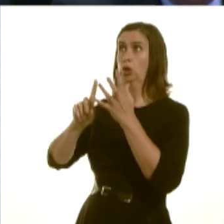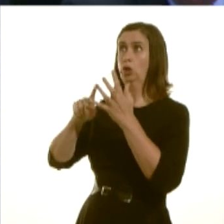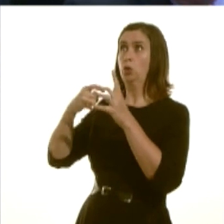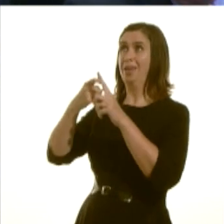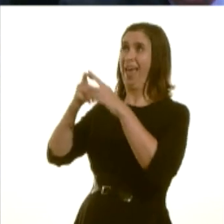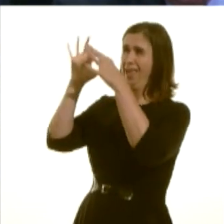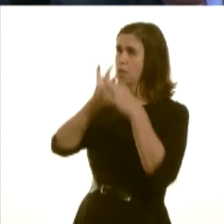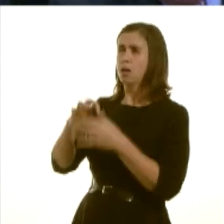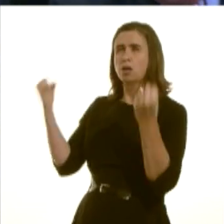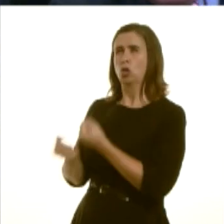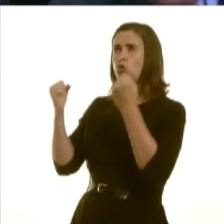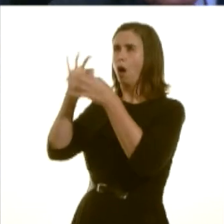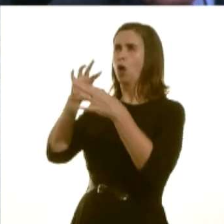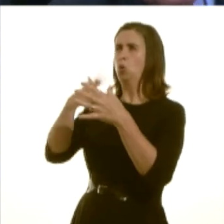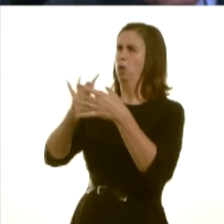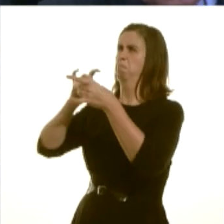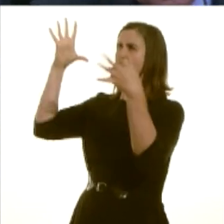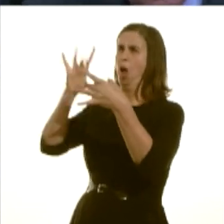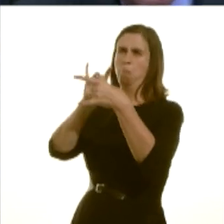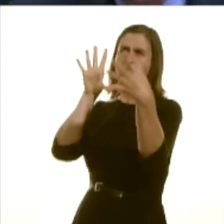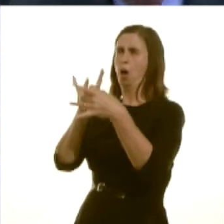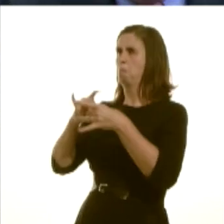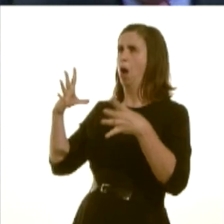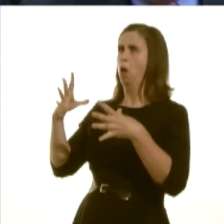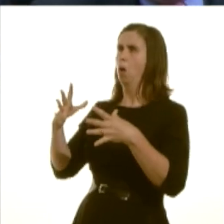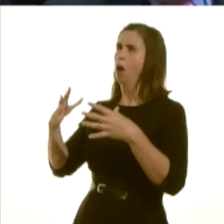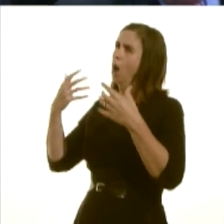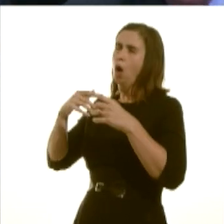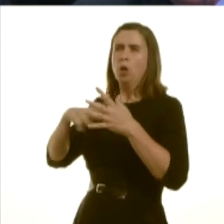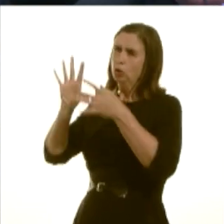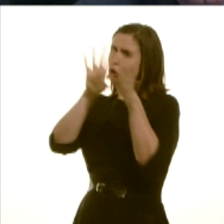created so much economic vibrancy and social cohesion, and which, above all, offers such